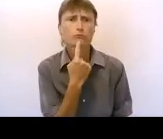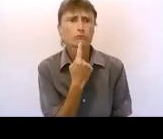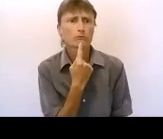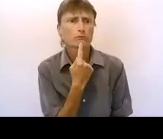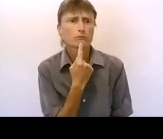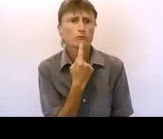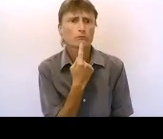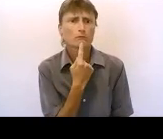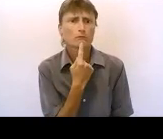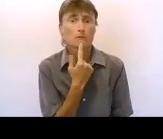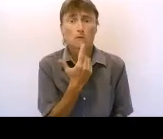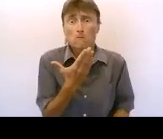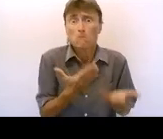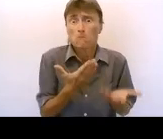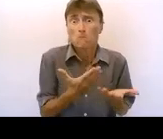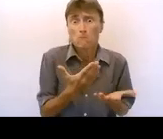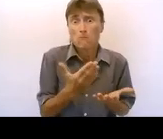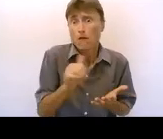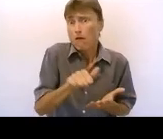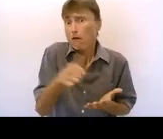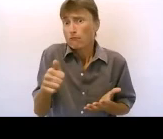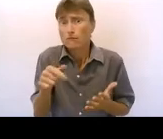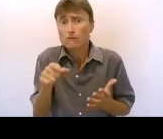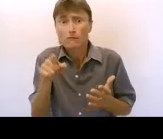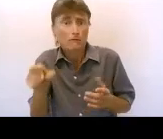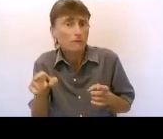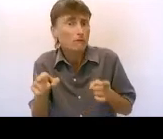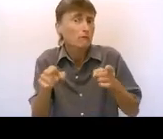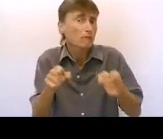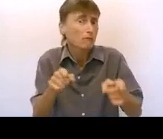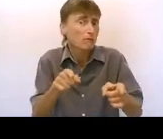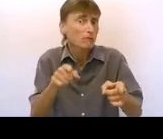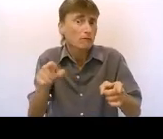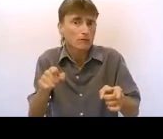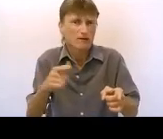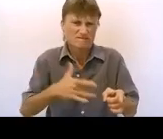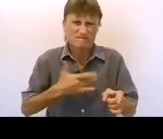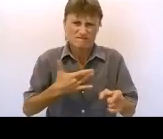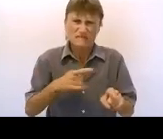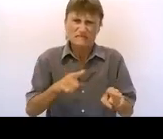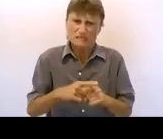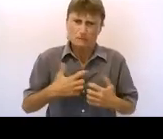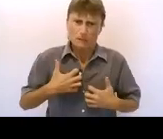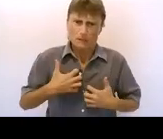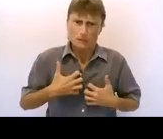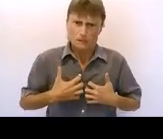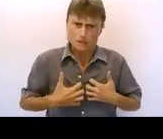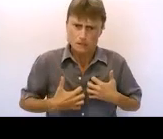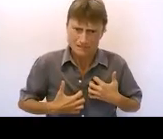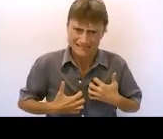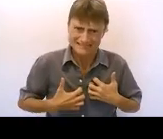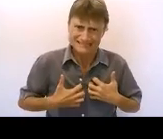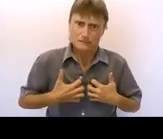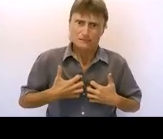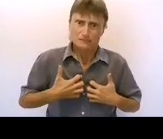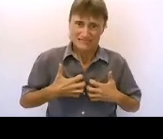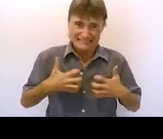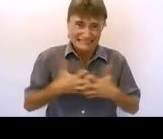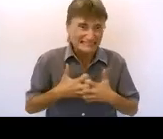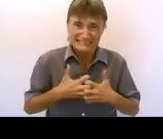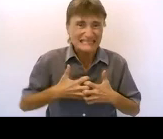other folks too who are really committed to being here, and who are grappling with something